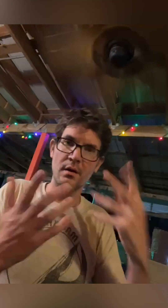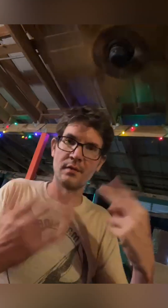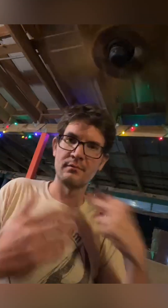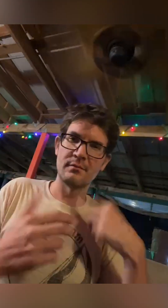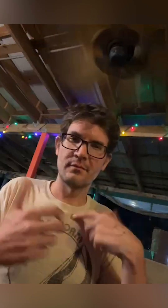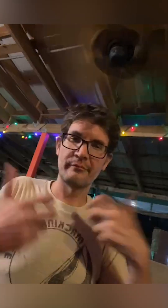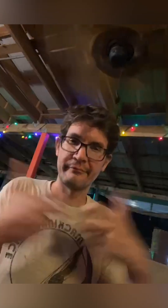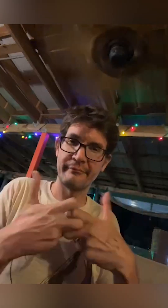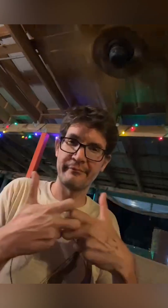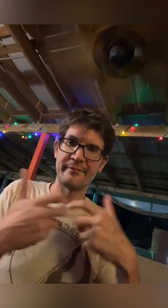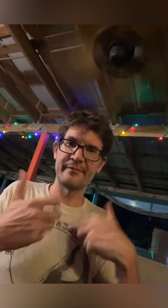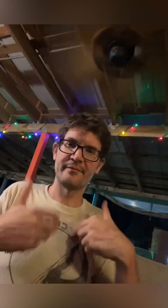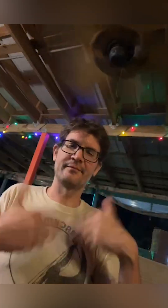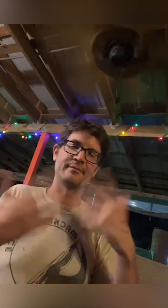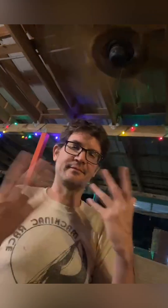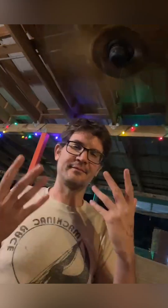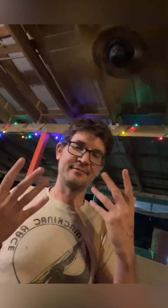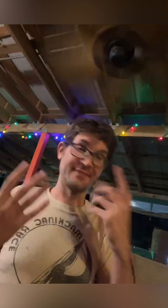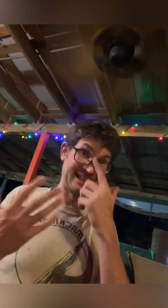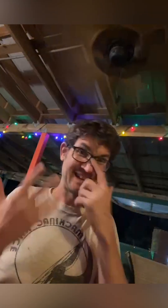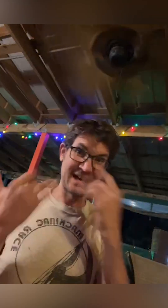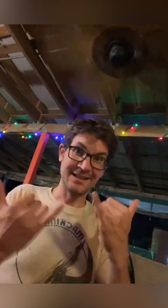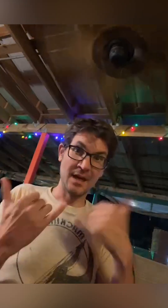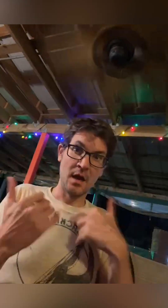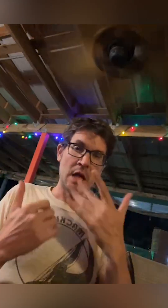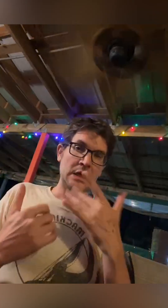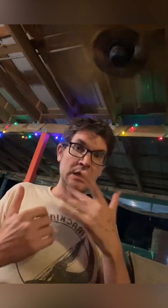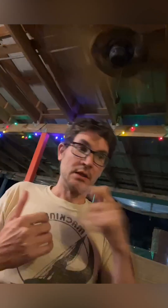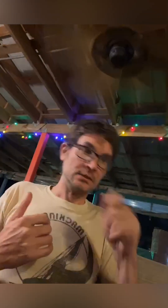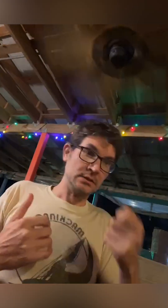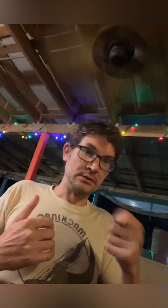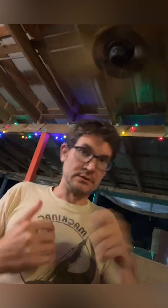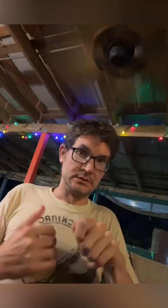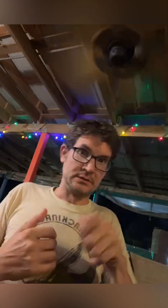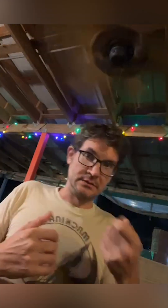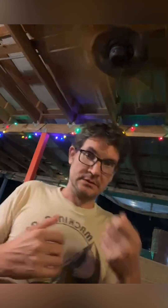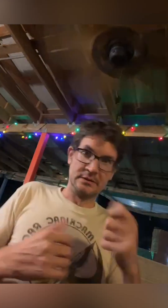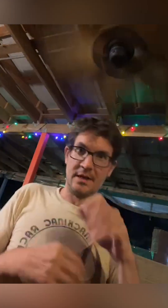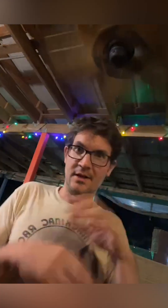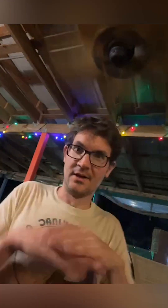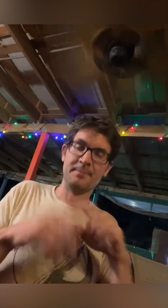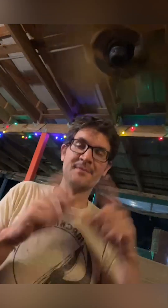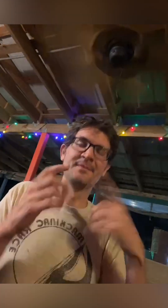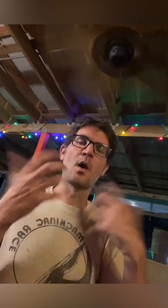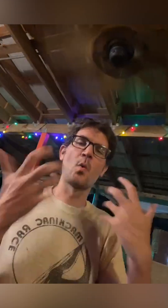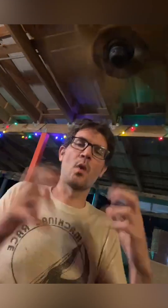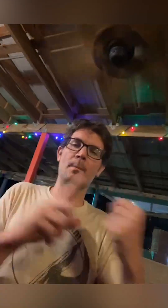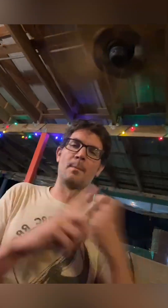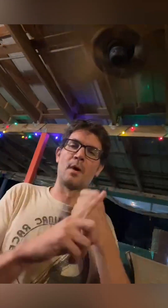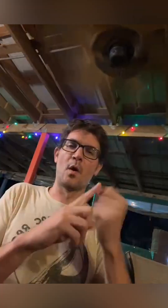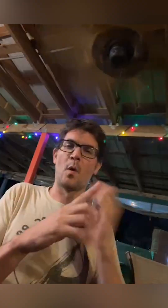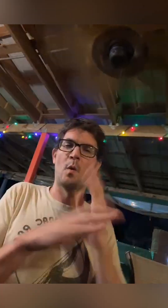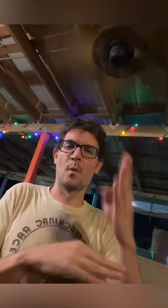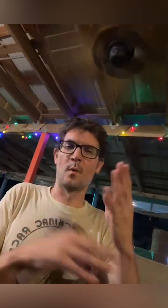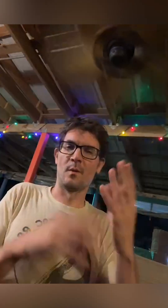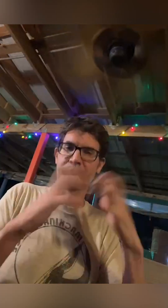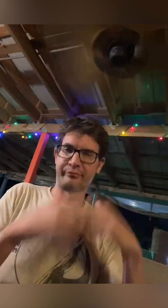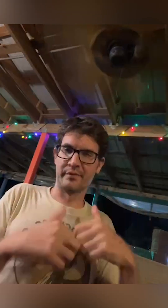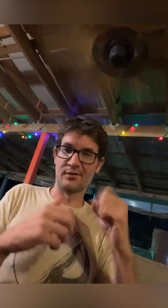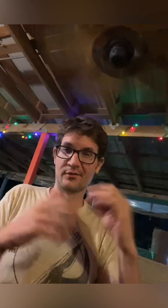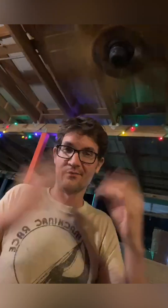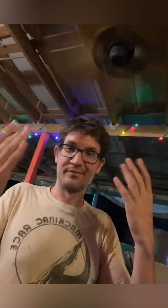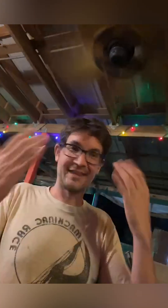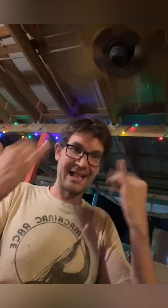I was stuck, and I had to keep turning the generator on and off so it wouldn’t overheat and shut down.